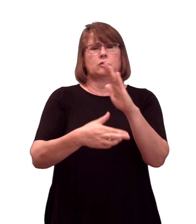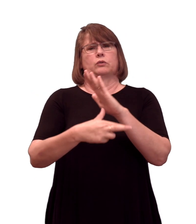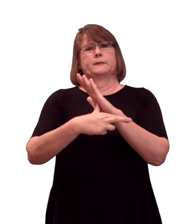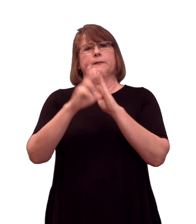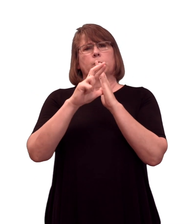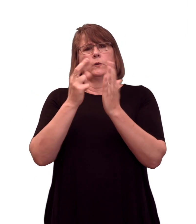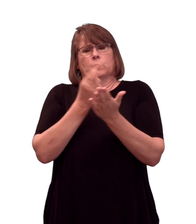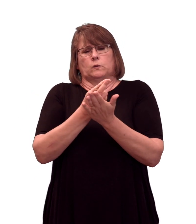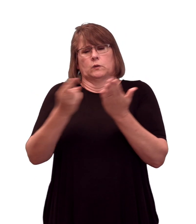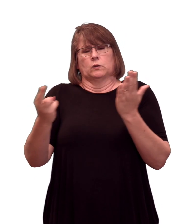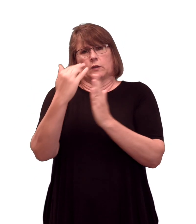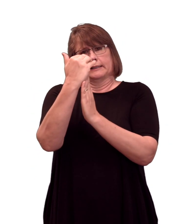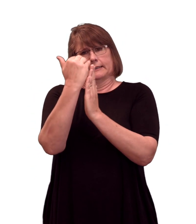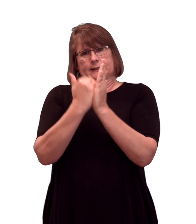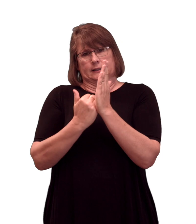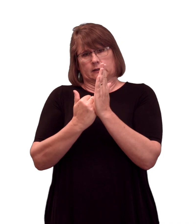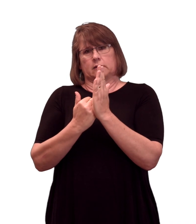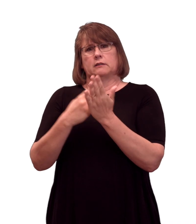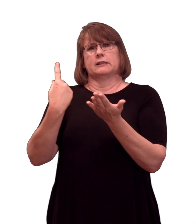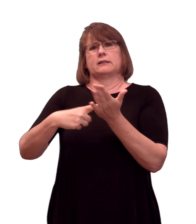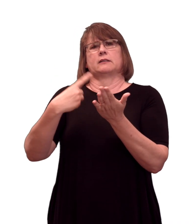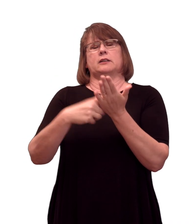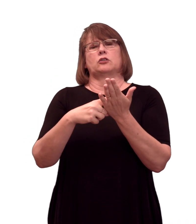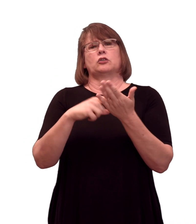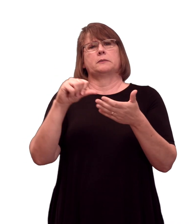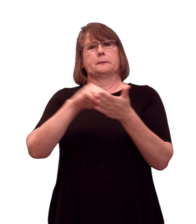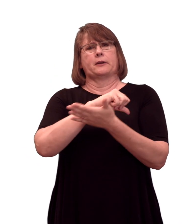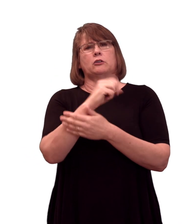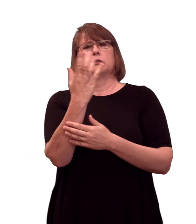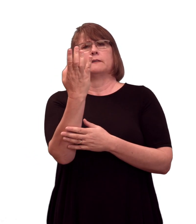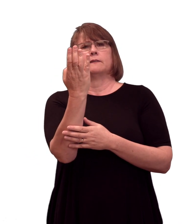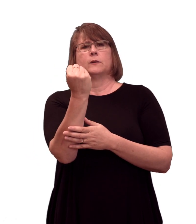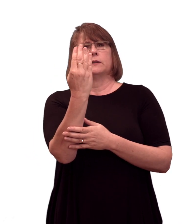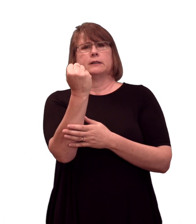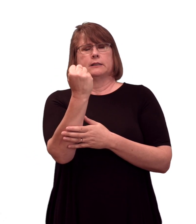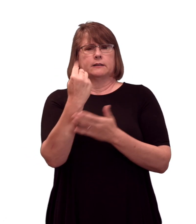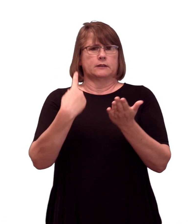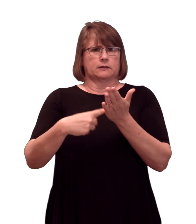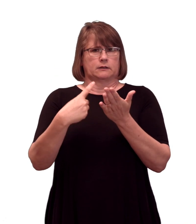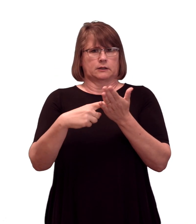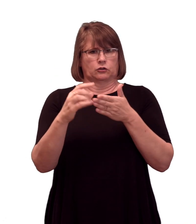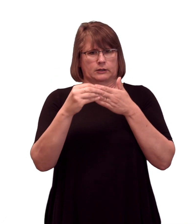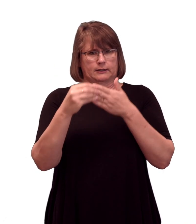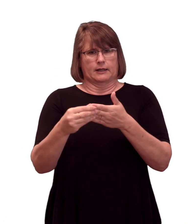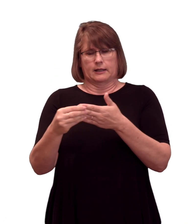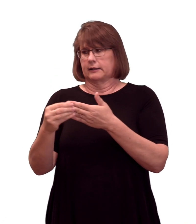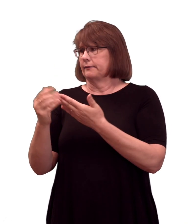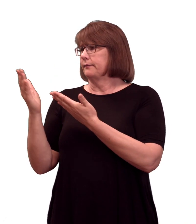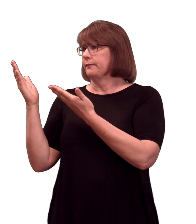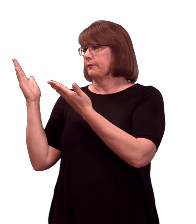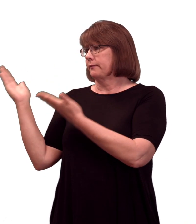Review the resources list on page 14 of the Guide.